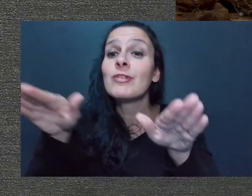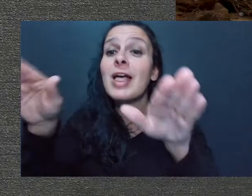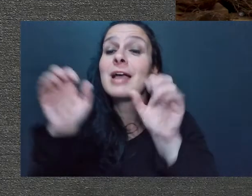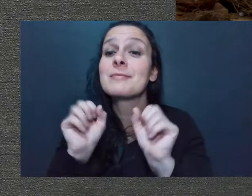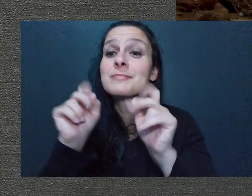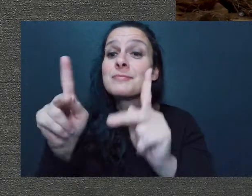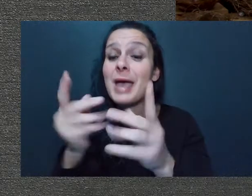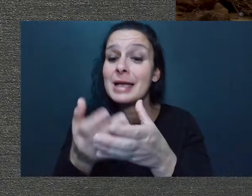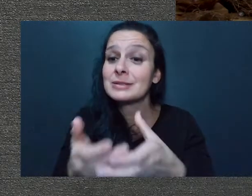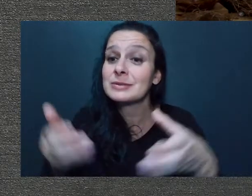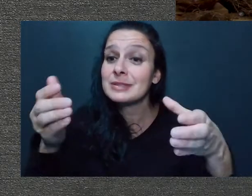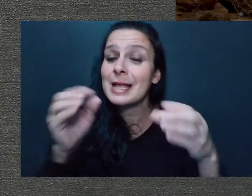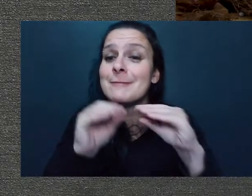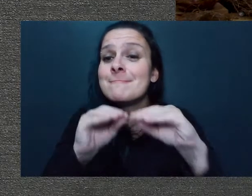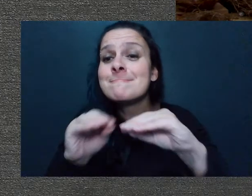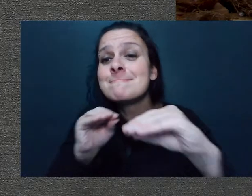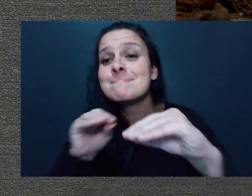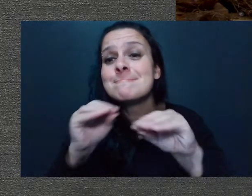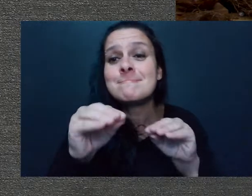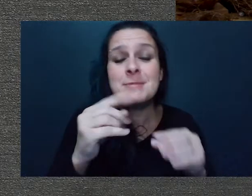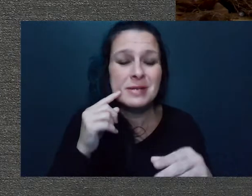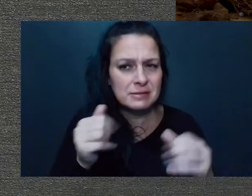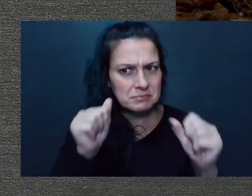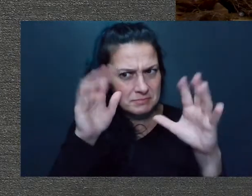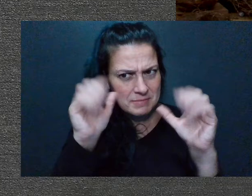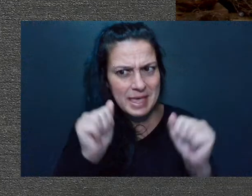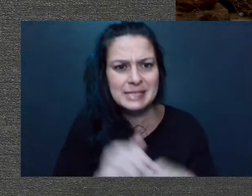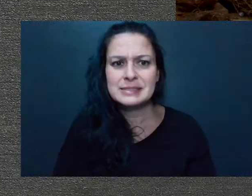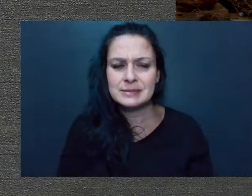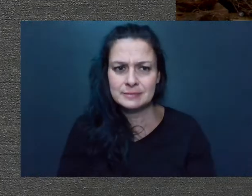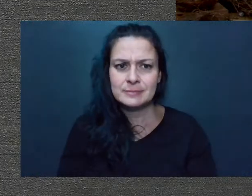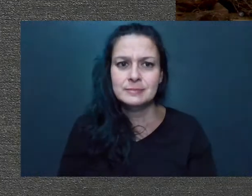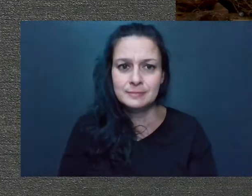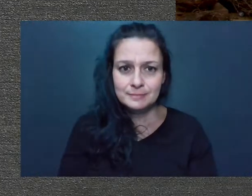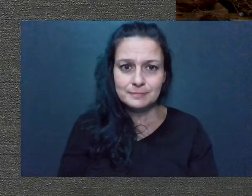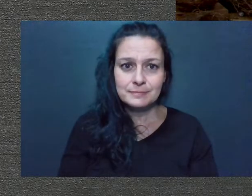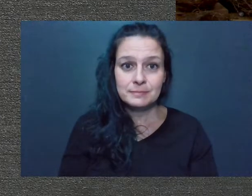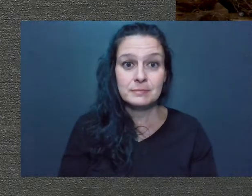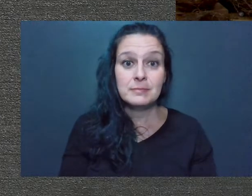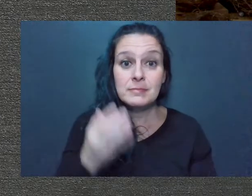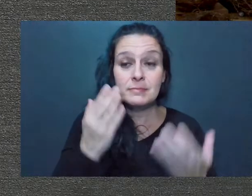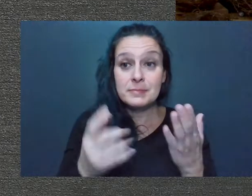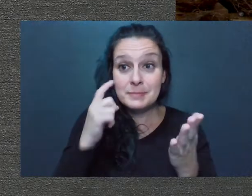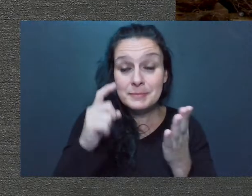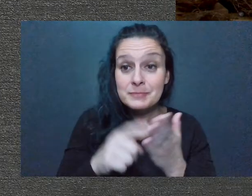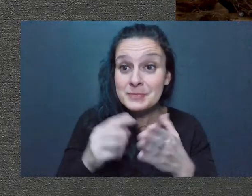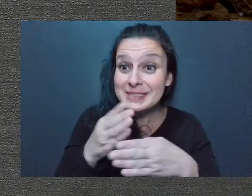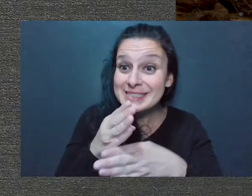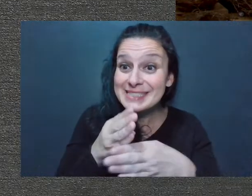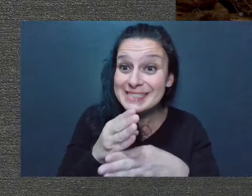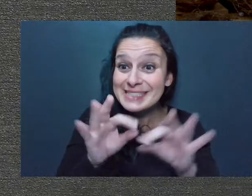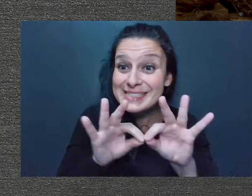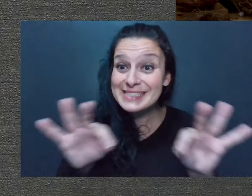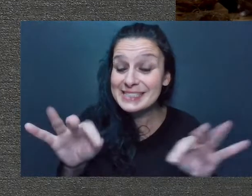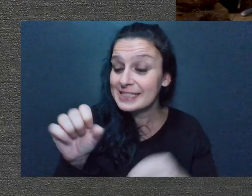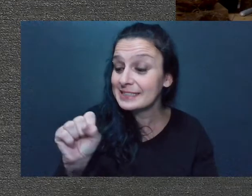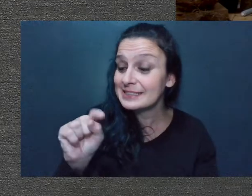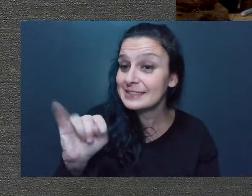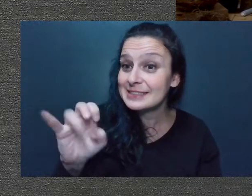and they grab them and take them back to help build their nest. It's pretty amazing. Isn't it? You might see sticks like in this one.